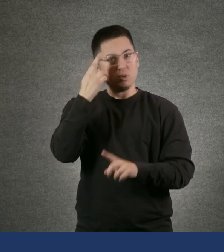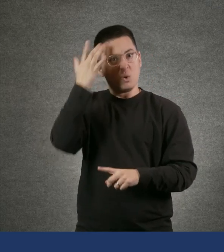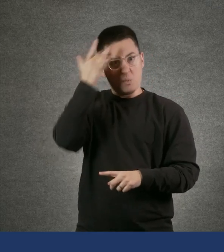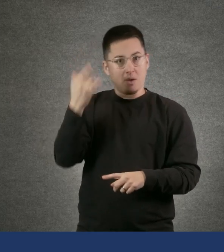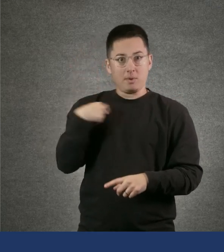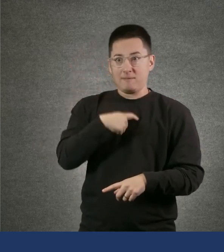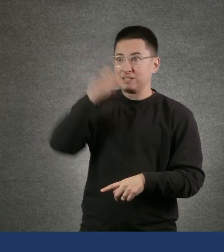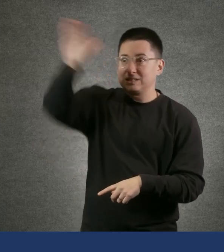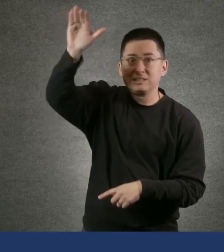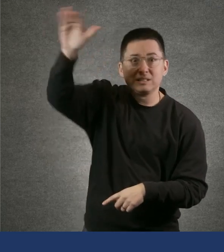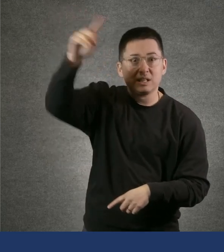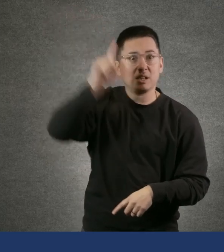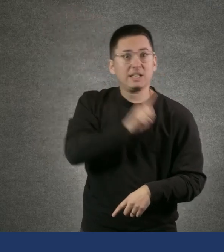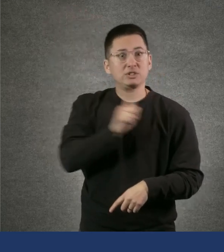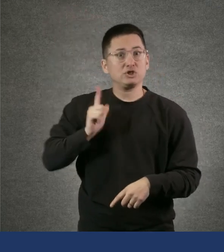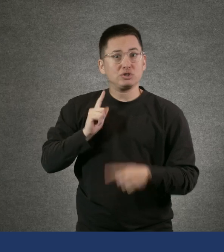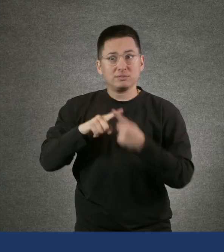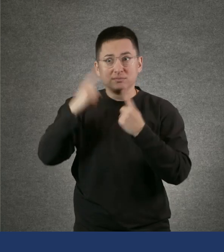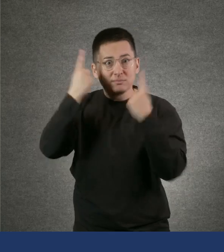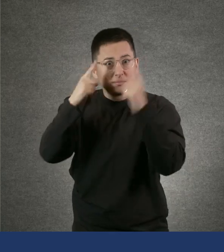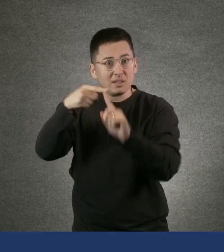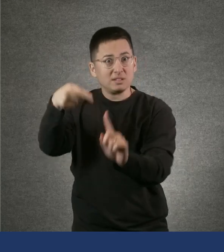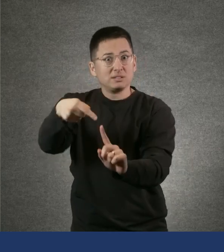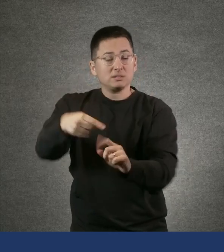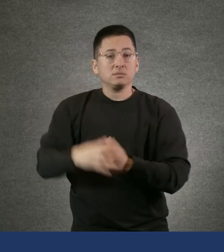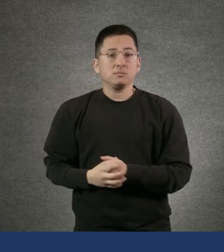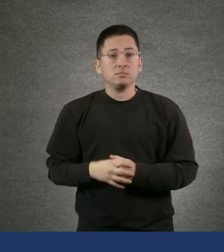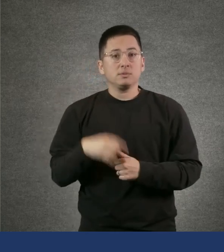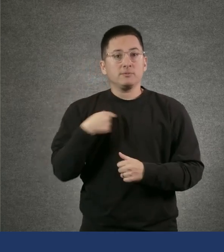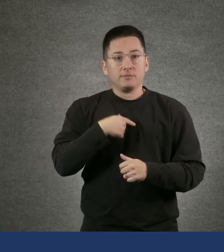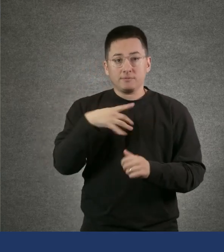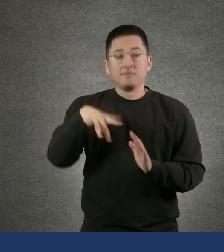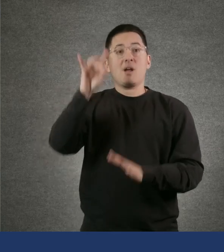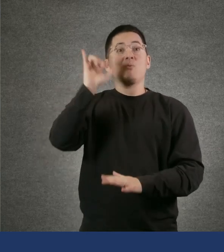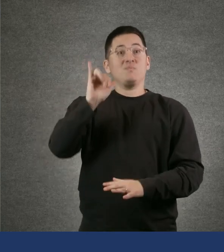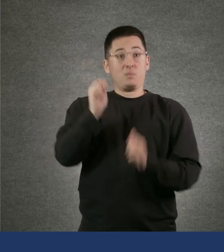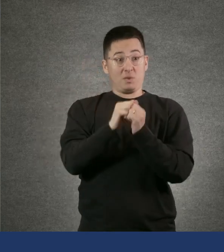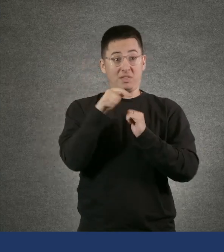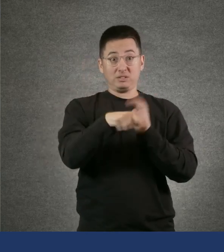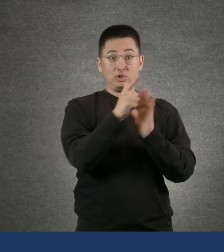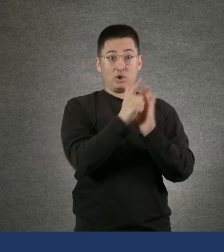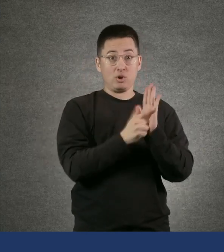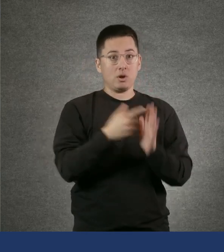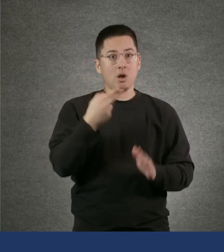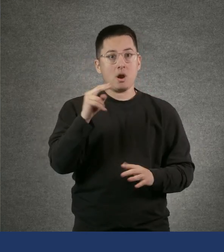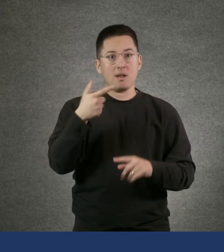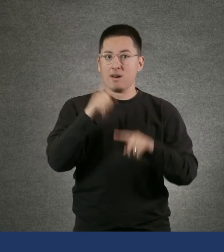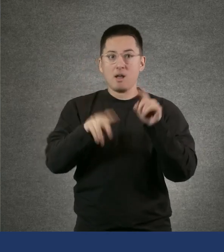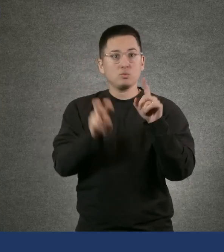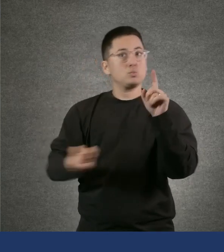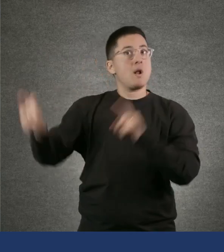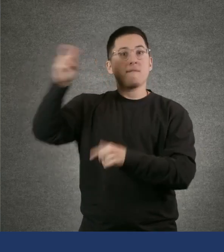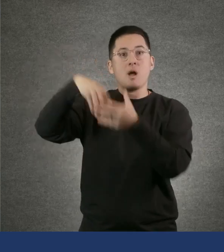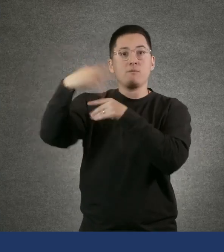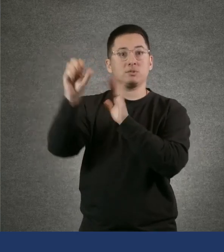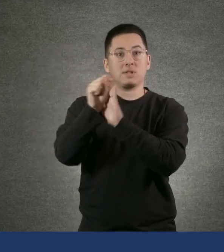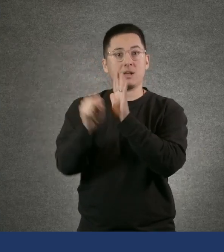Hannah cannot get the support she needs if she is to travel out of state. Previous to this change, she was able to bring staff